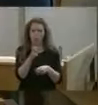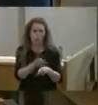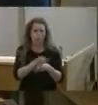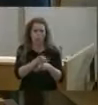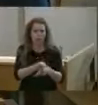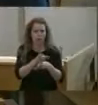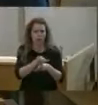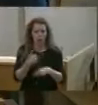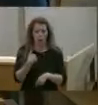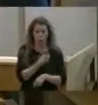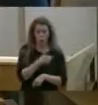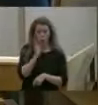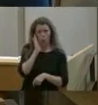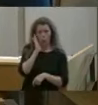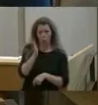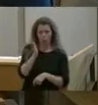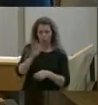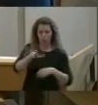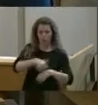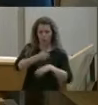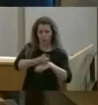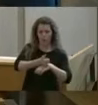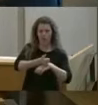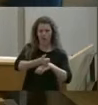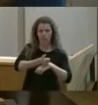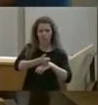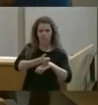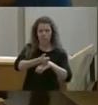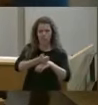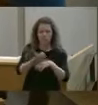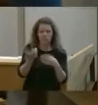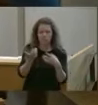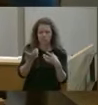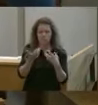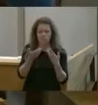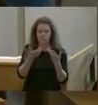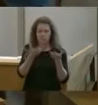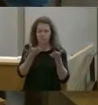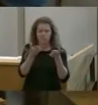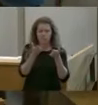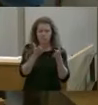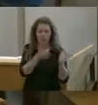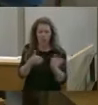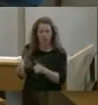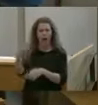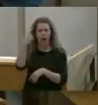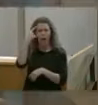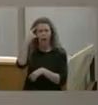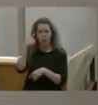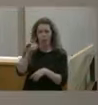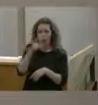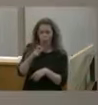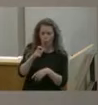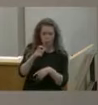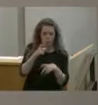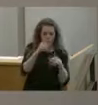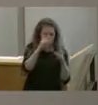sick who might be displaced as a result. Dr. Frankovich: And for comparison in there Hank, I think what you're alluding to is when you look at, you know, our baseline